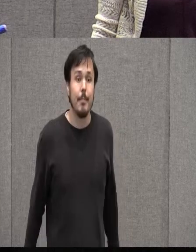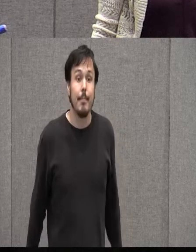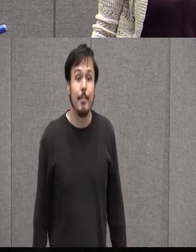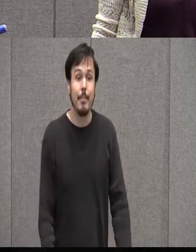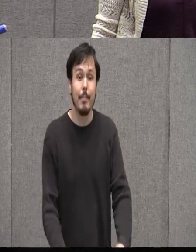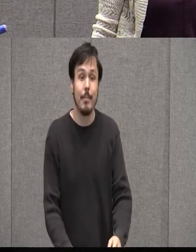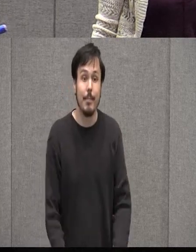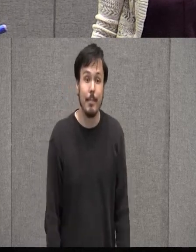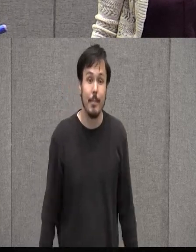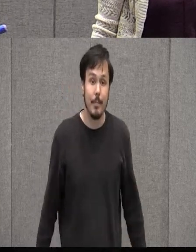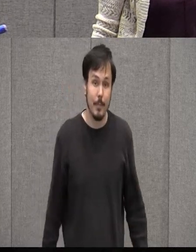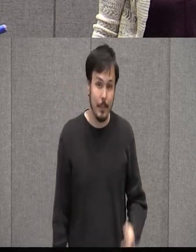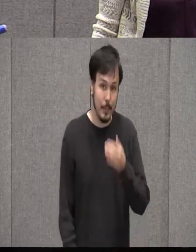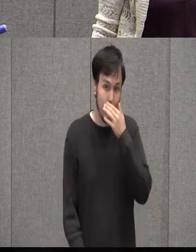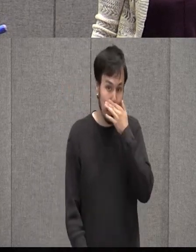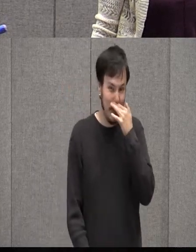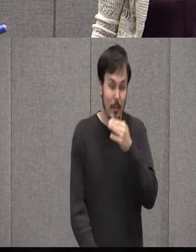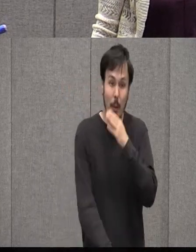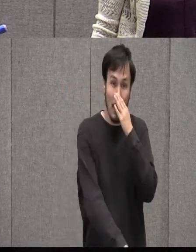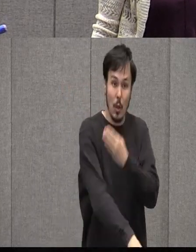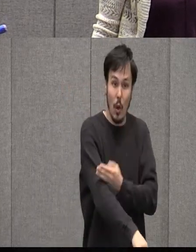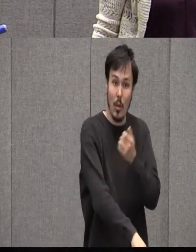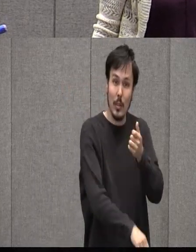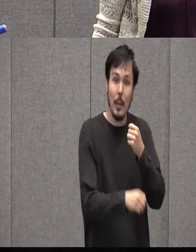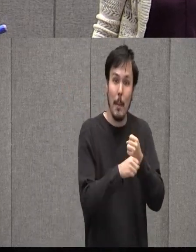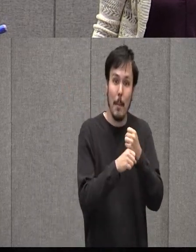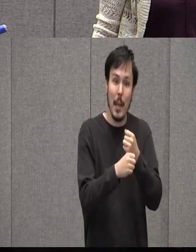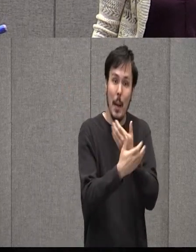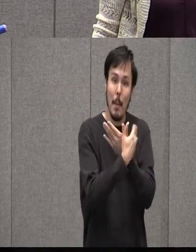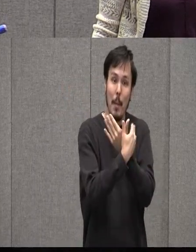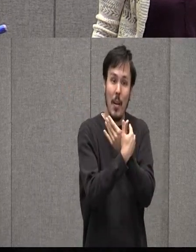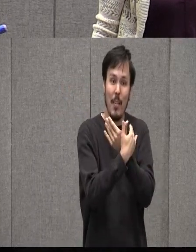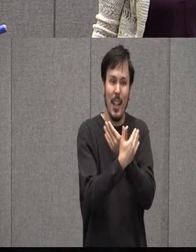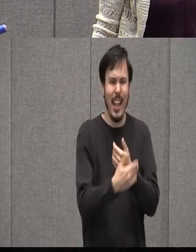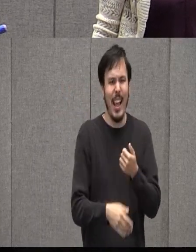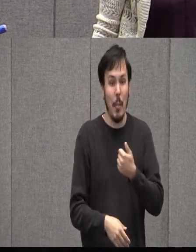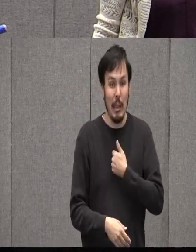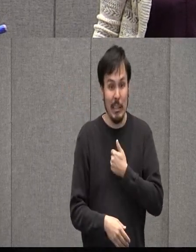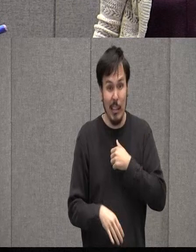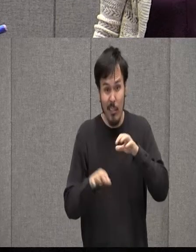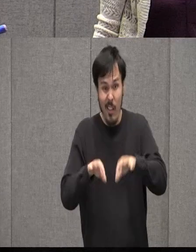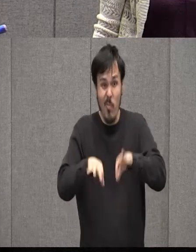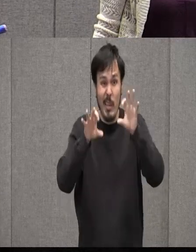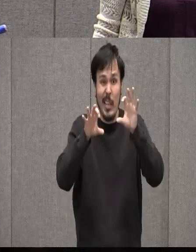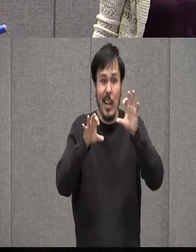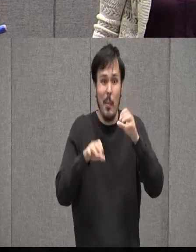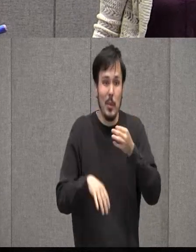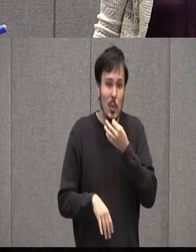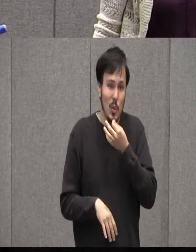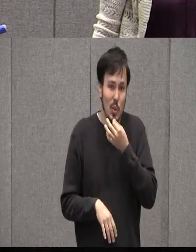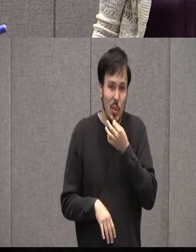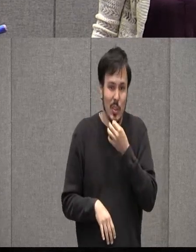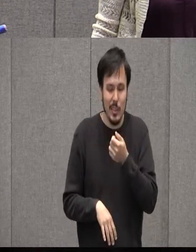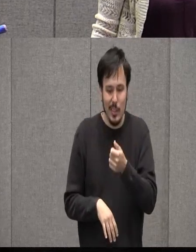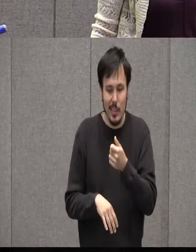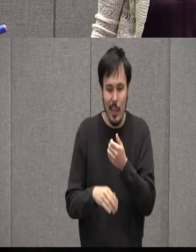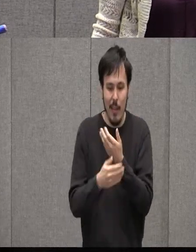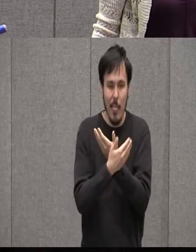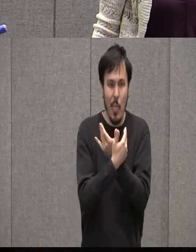So my daughter made this butterfly but I picked it up too soon and half his wing broke off so I was very sad about that-- So it's a little fragile.